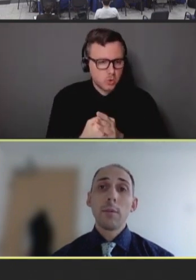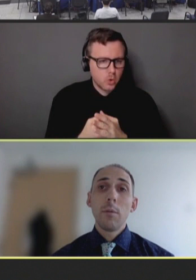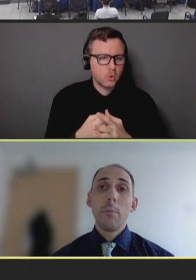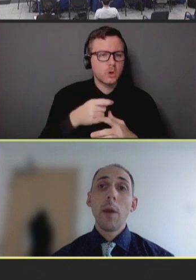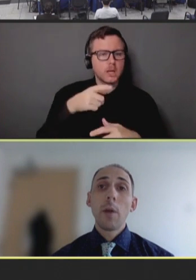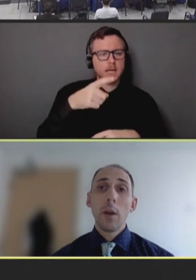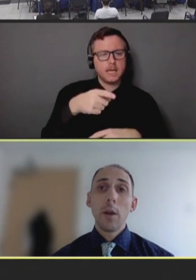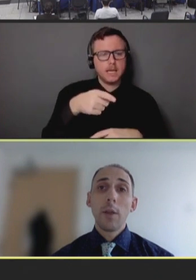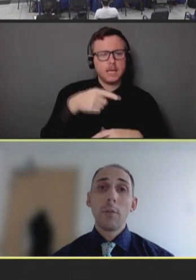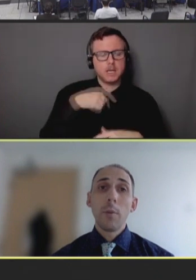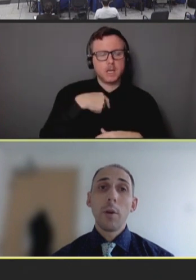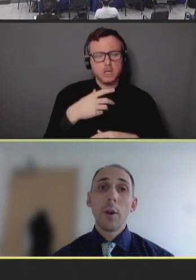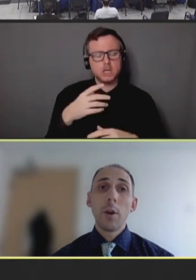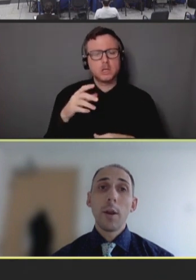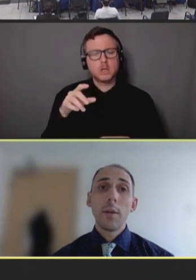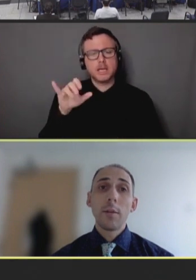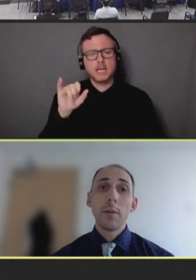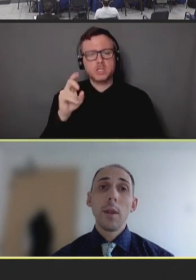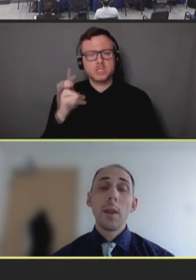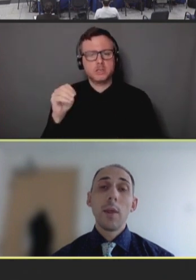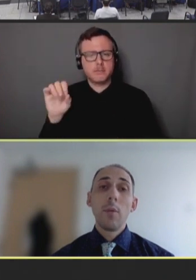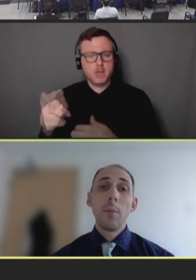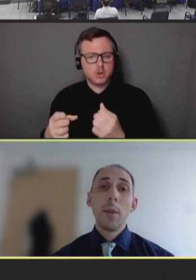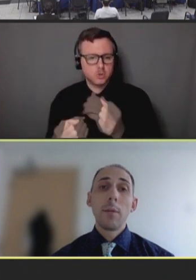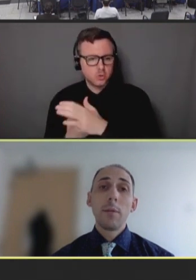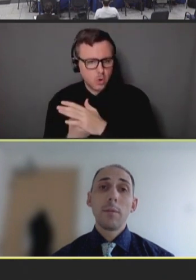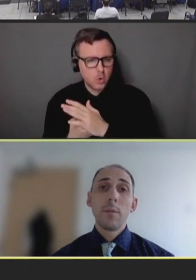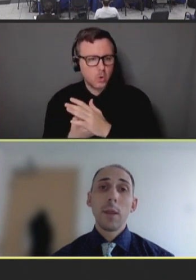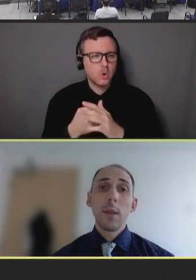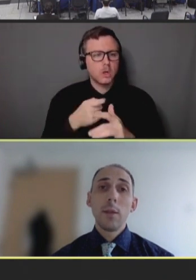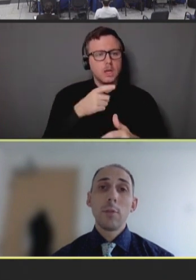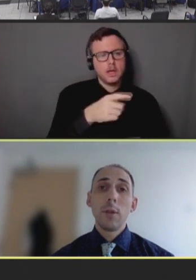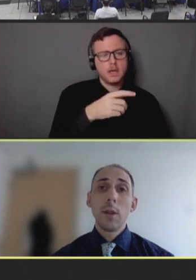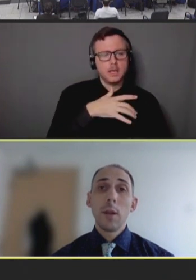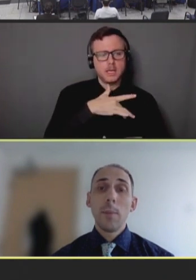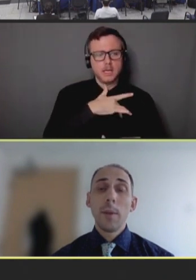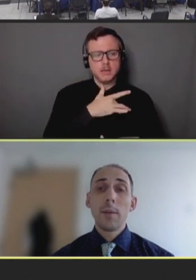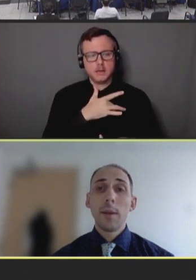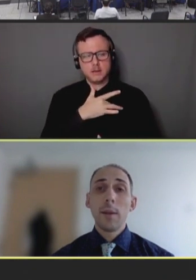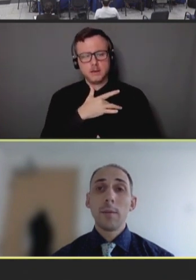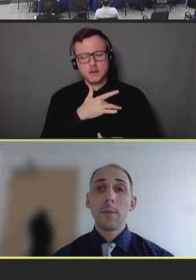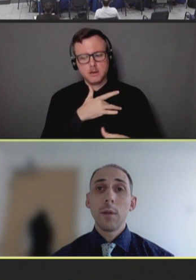events; myocarditis or pericarditis; arrhythmias; kidney injury; appendicitis; autoimmune events;